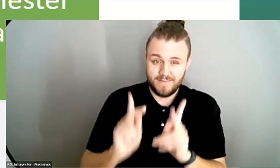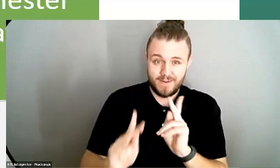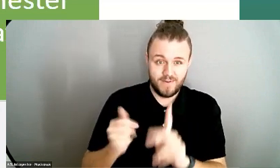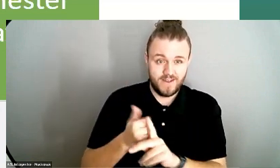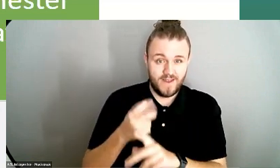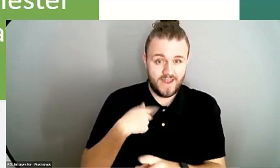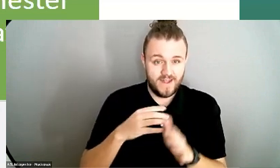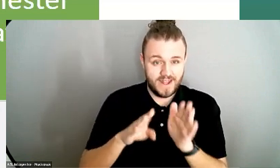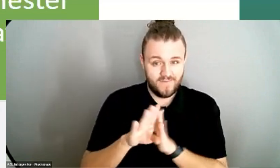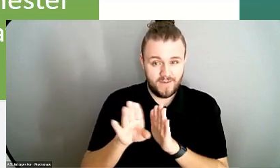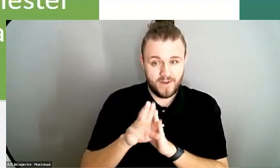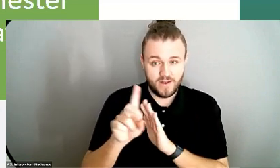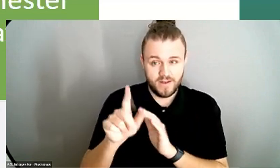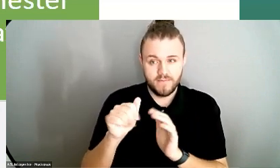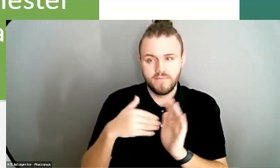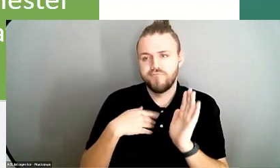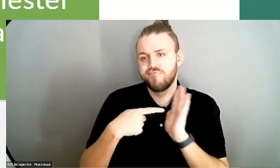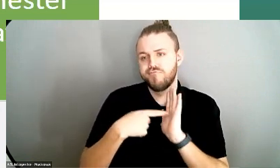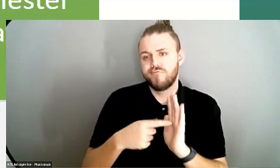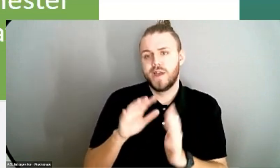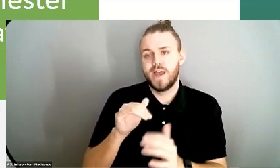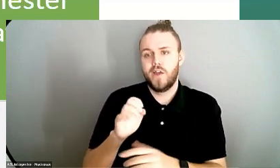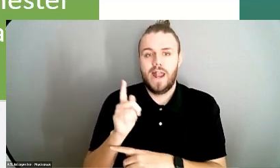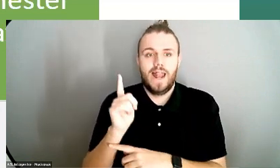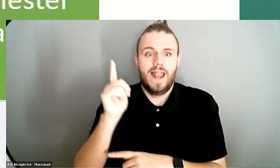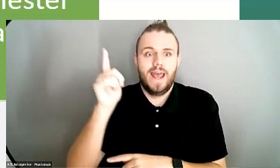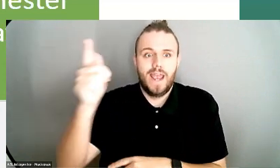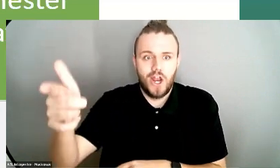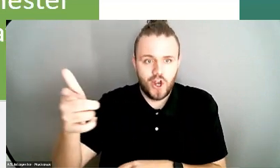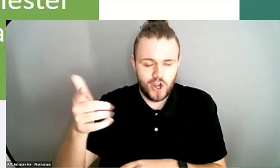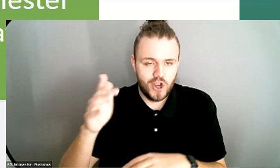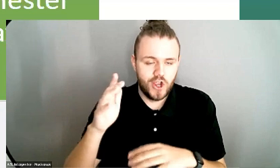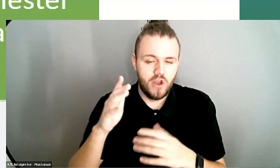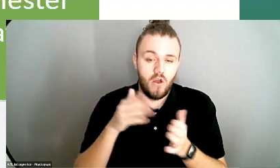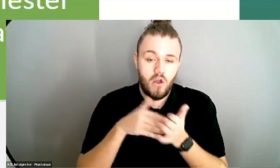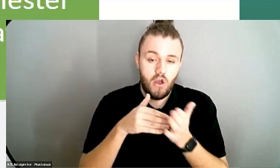present to care much later, often missing some of